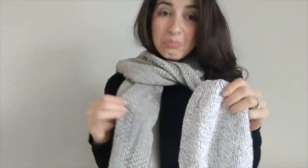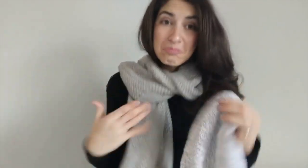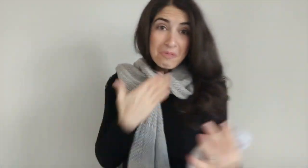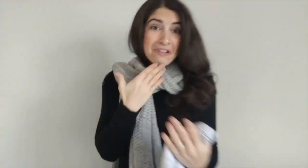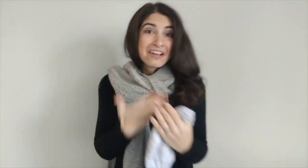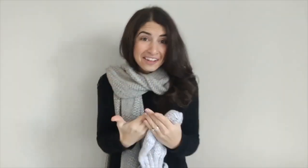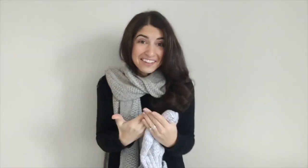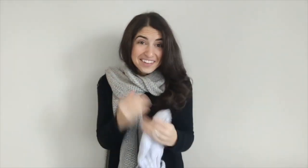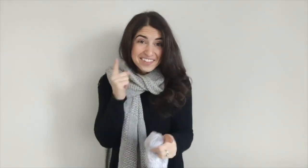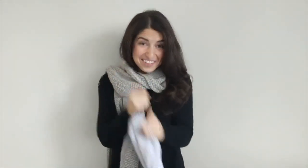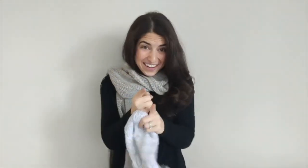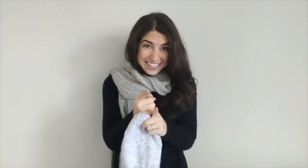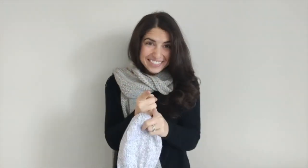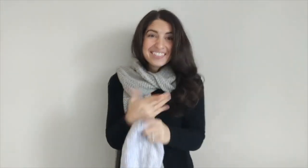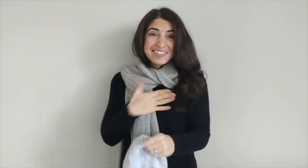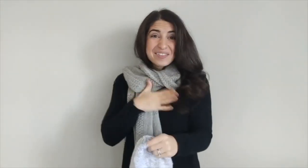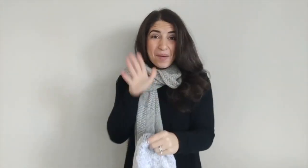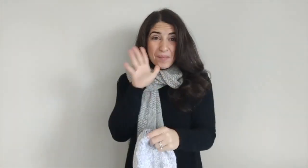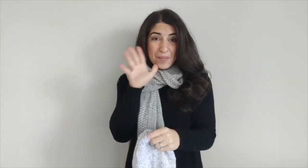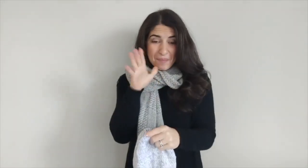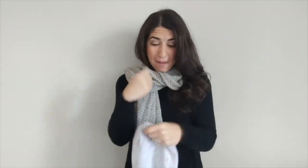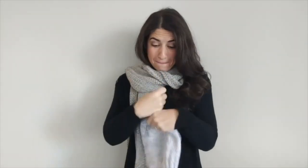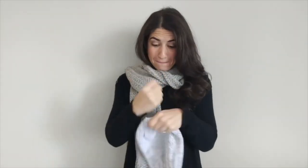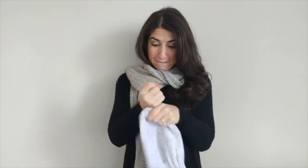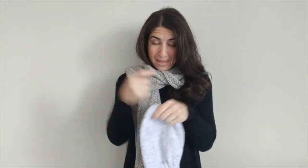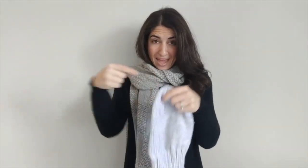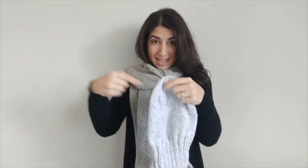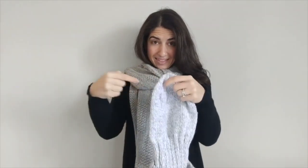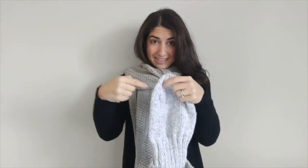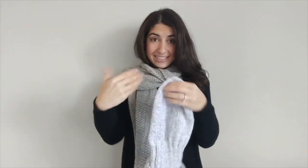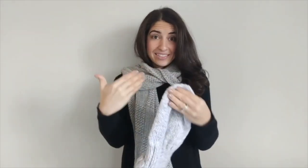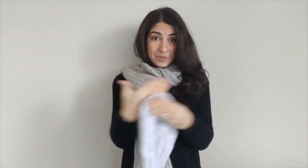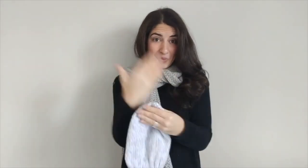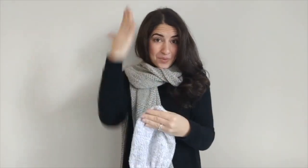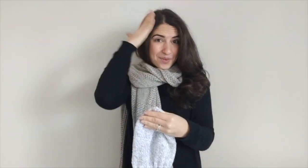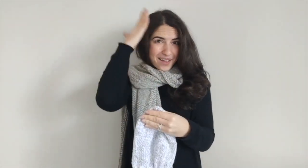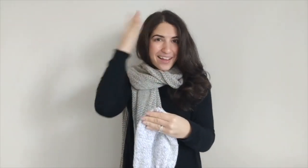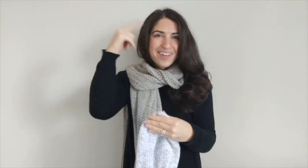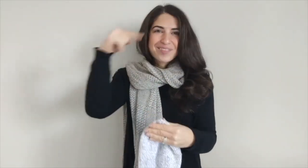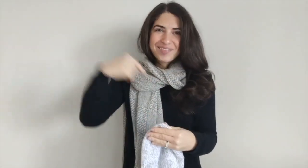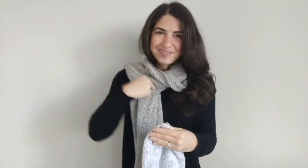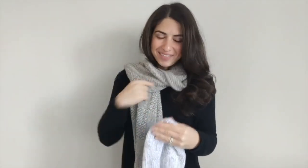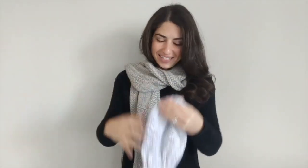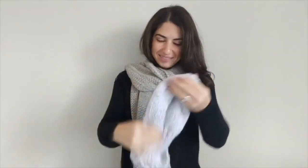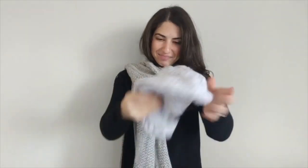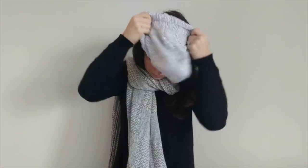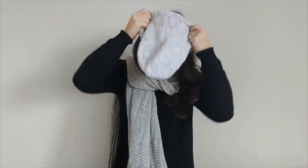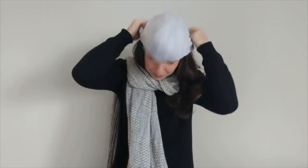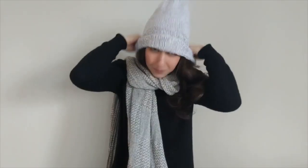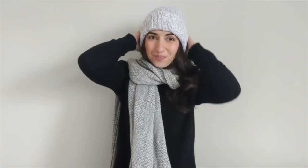Pretty good, right? My mom made this, a new hat for me.